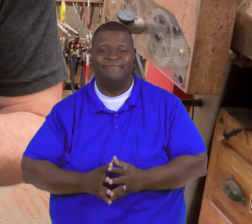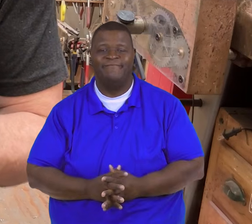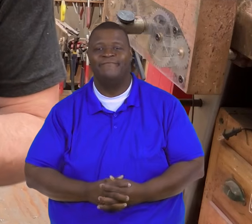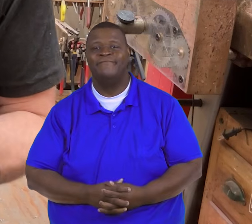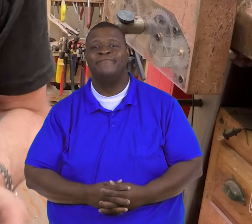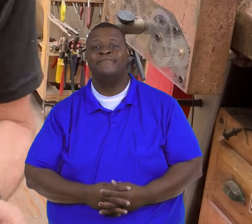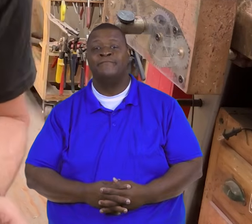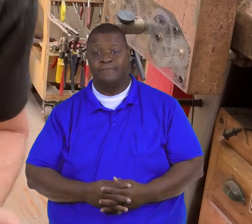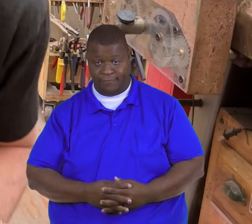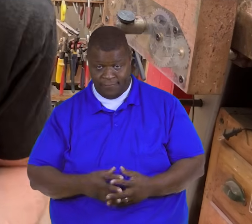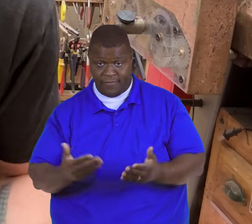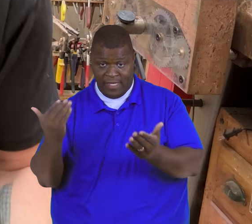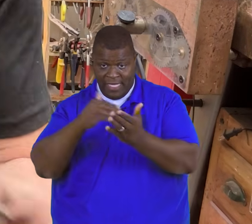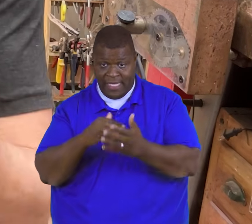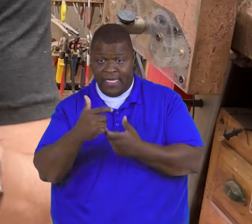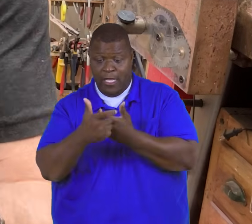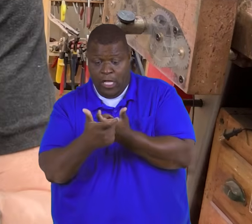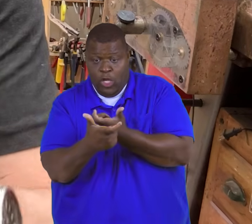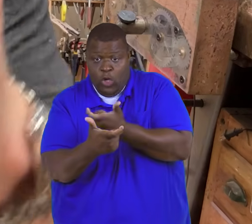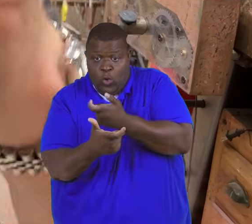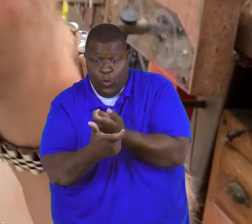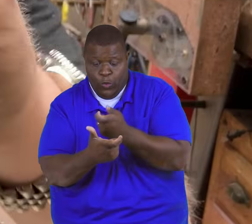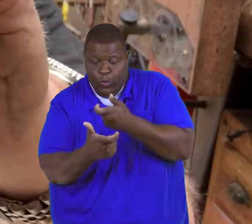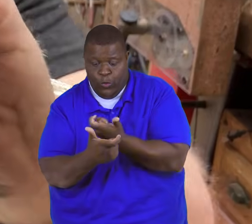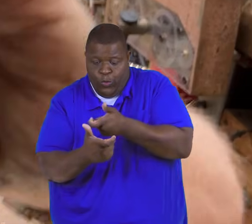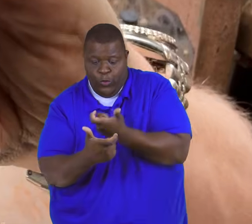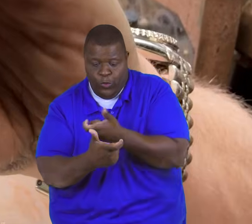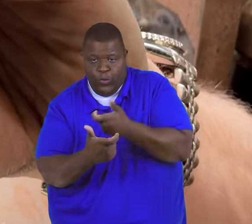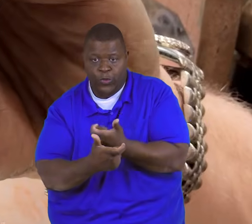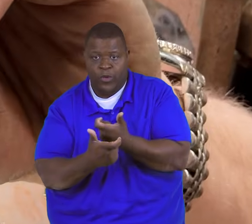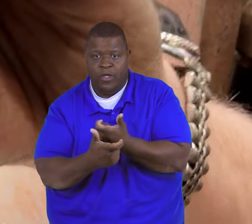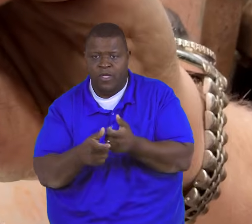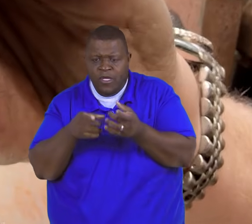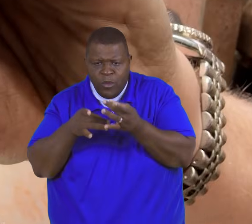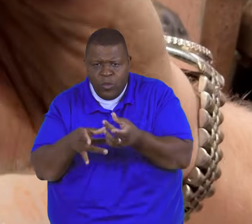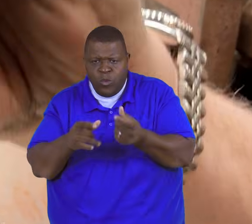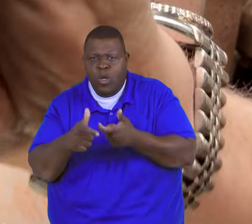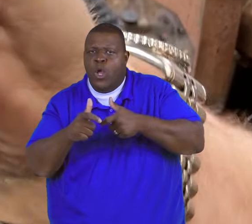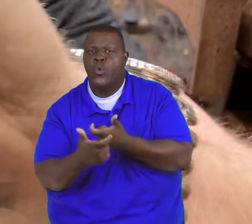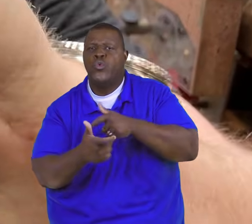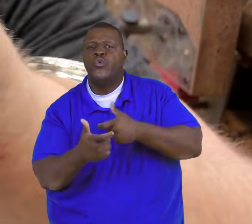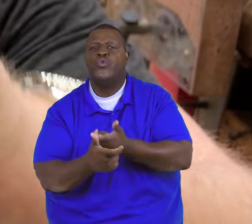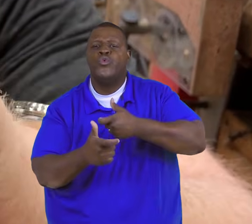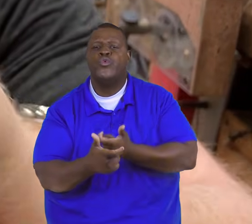Let's bring this over to you and you can hear it. Here is this one and [metal rubbing]